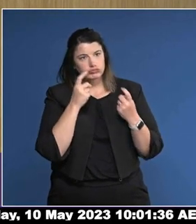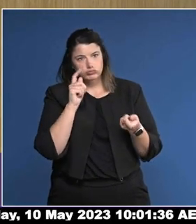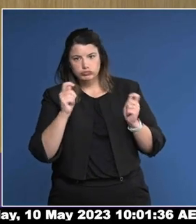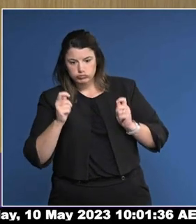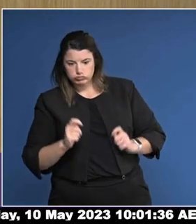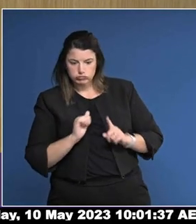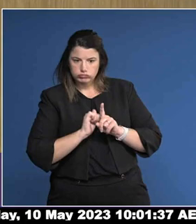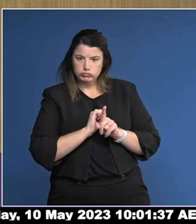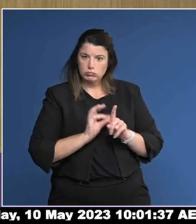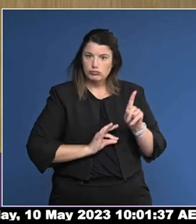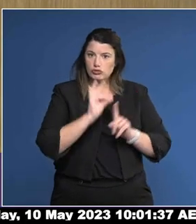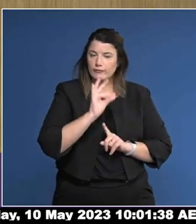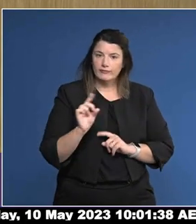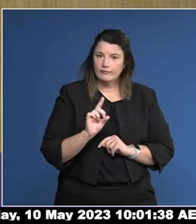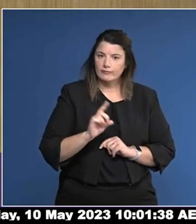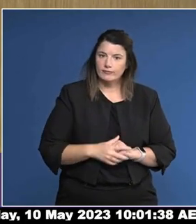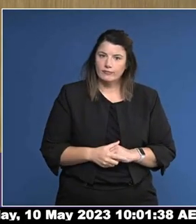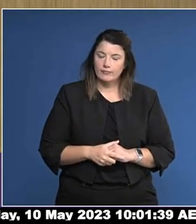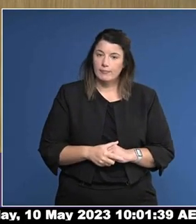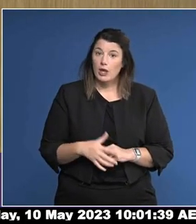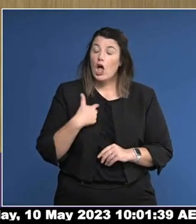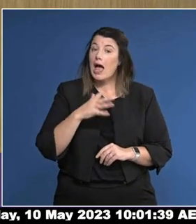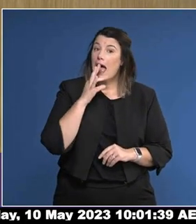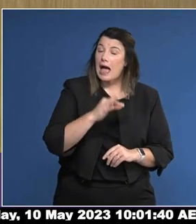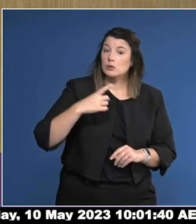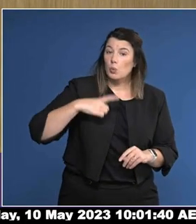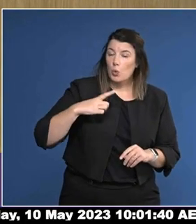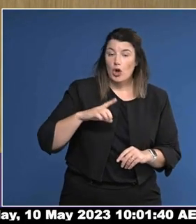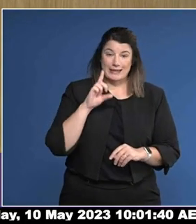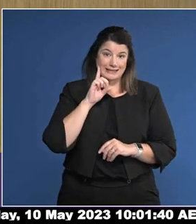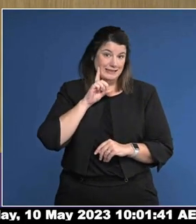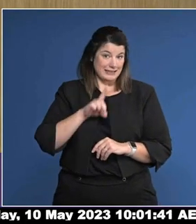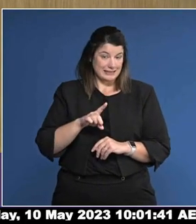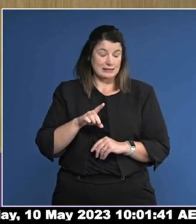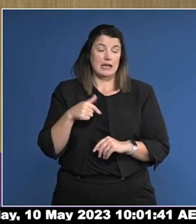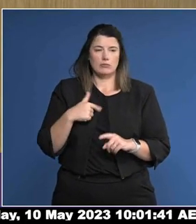that report? I ask you that because yesterday there was some evidence that Ms